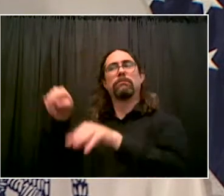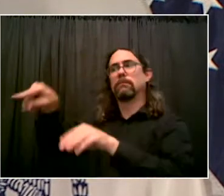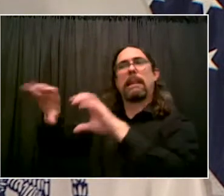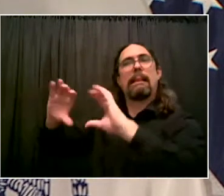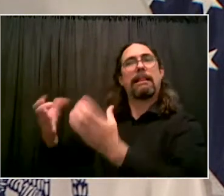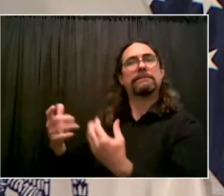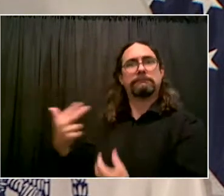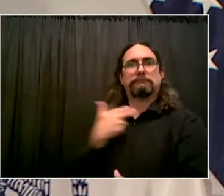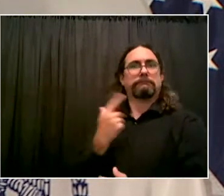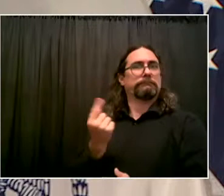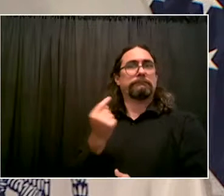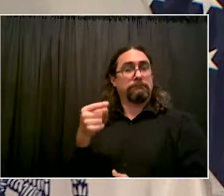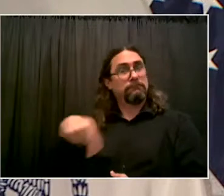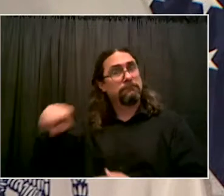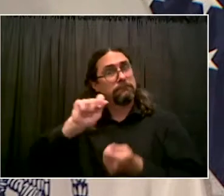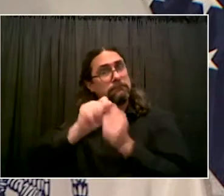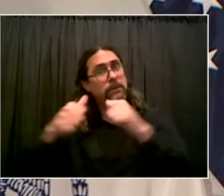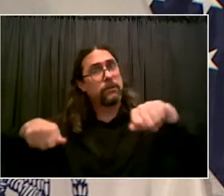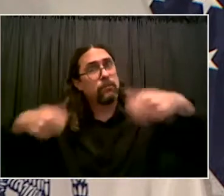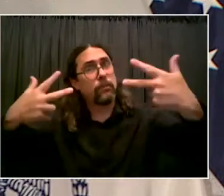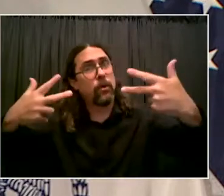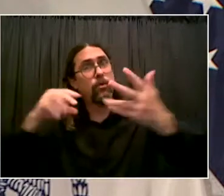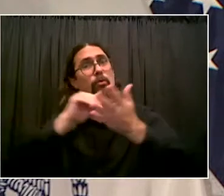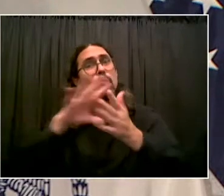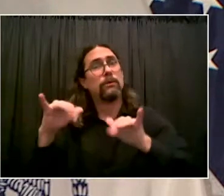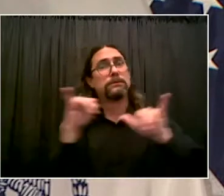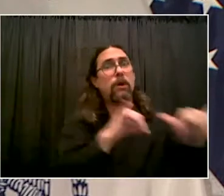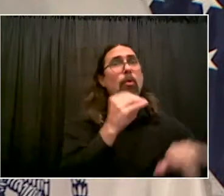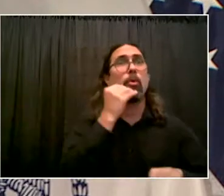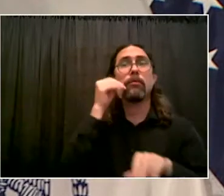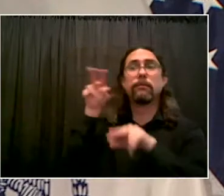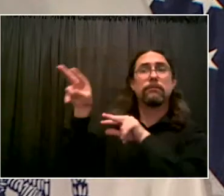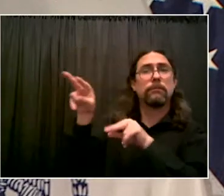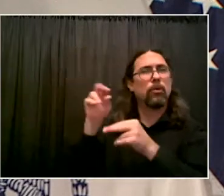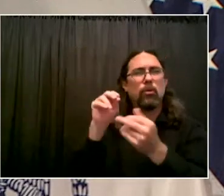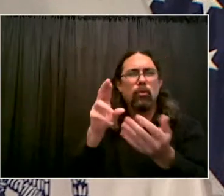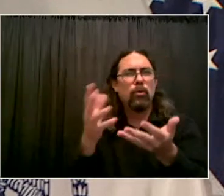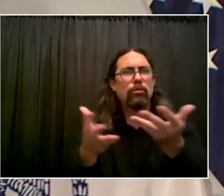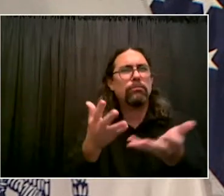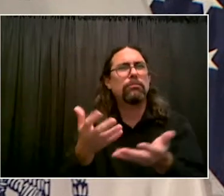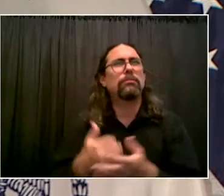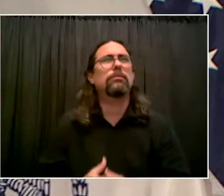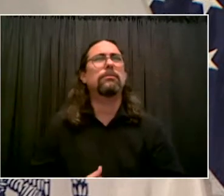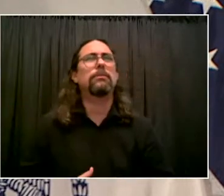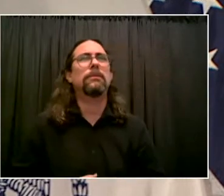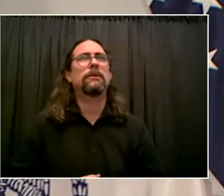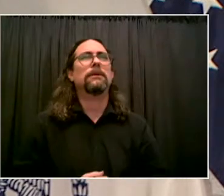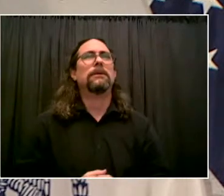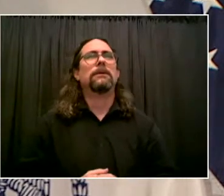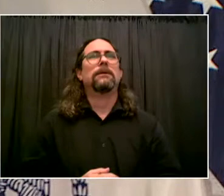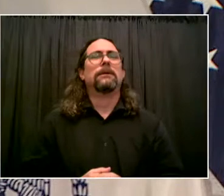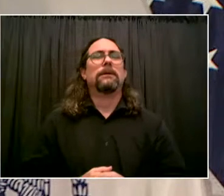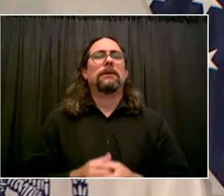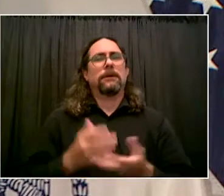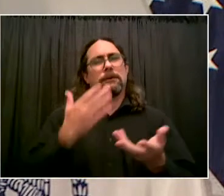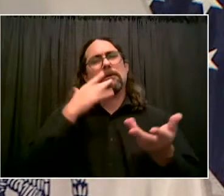THAT. THERE IS A VERY SMALL REMOTE ELEMENT OF MMSUISER RING.